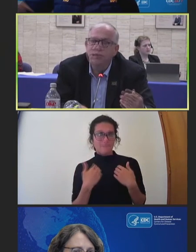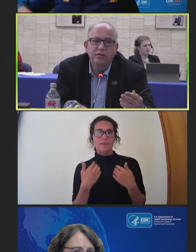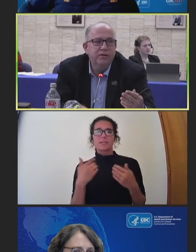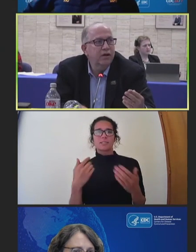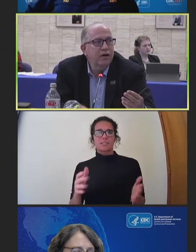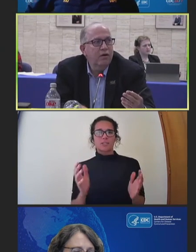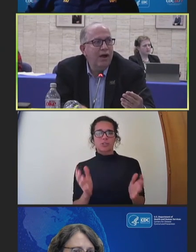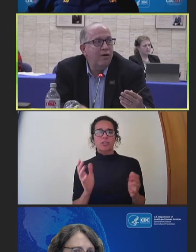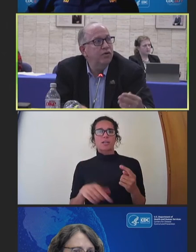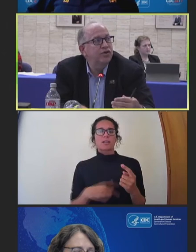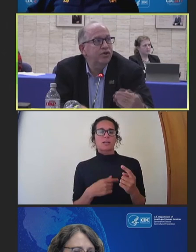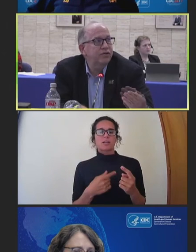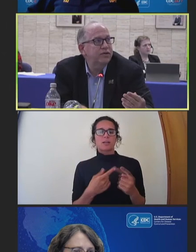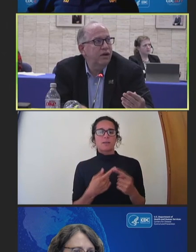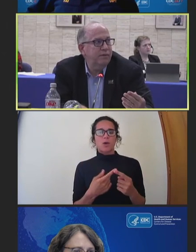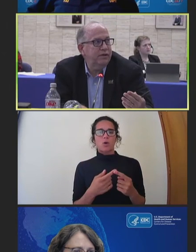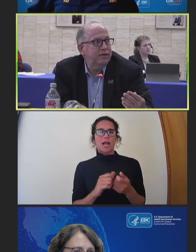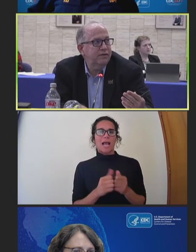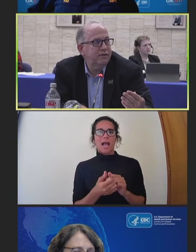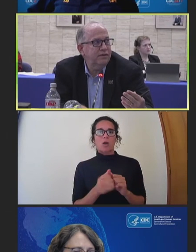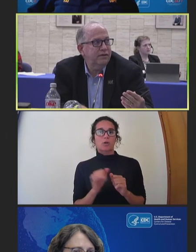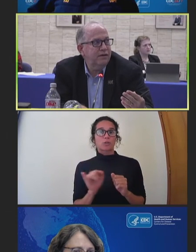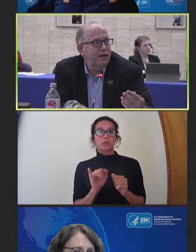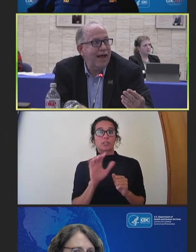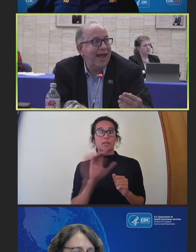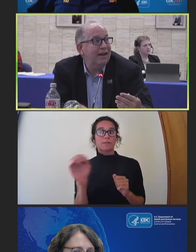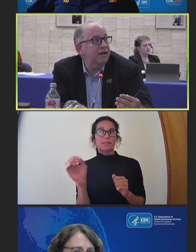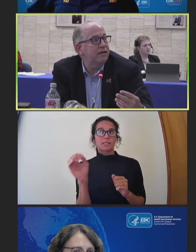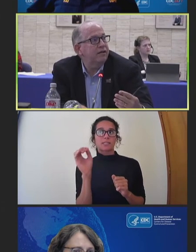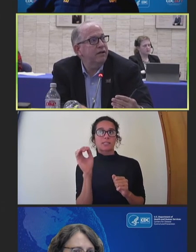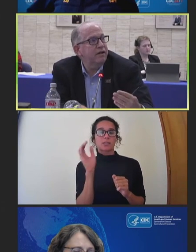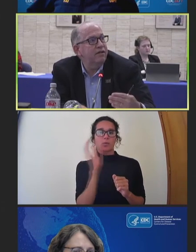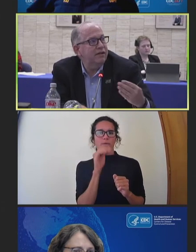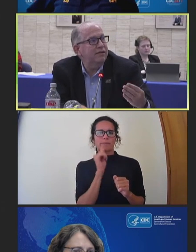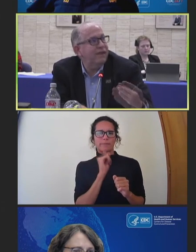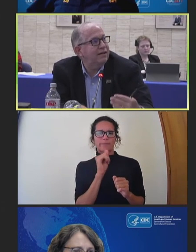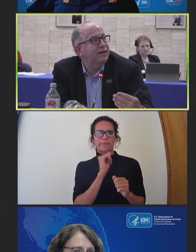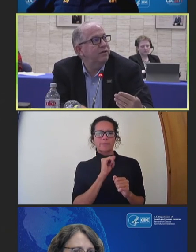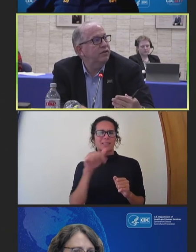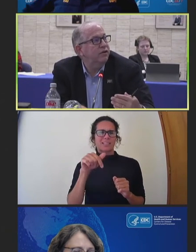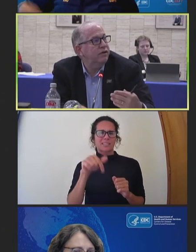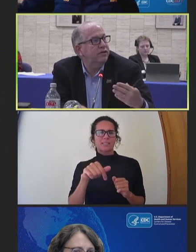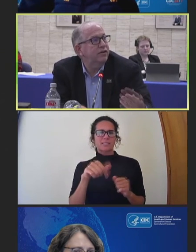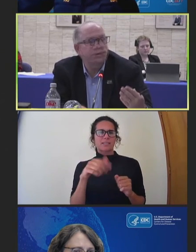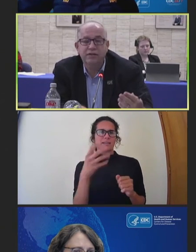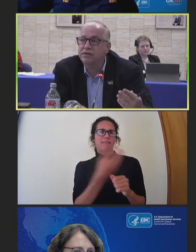is how are insurance companies handling this vaccine with their constituents?